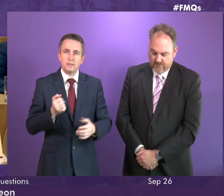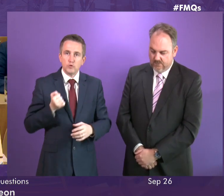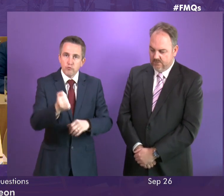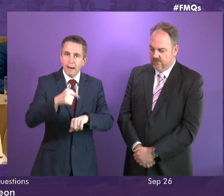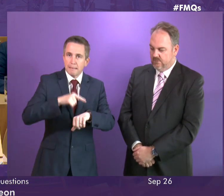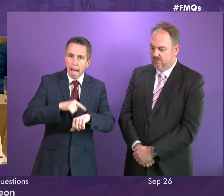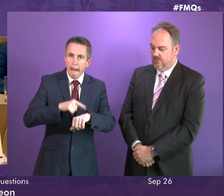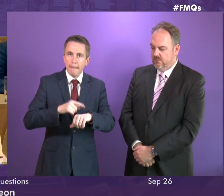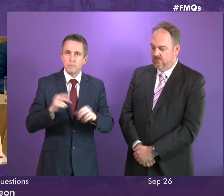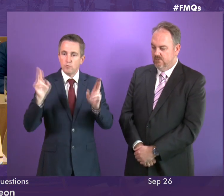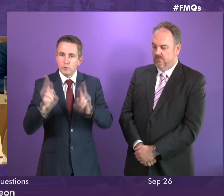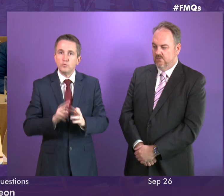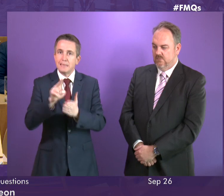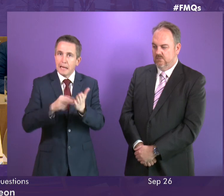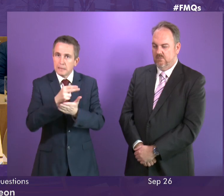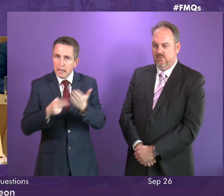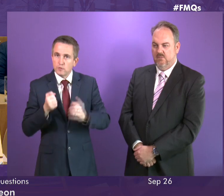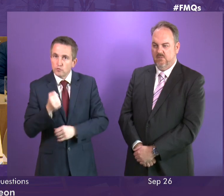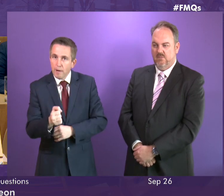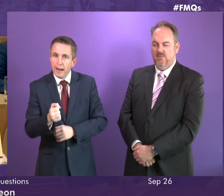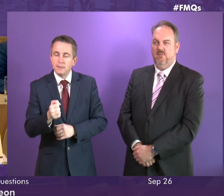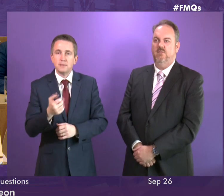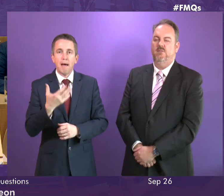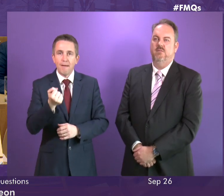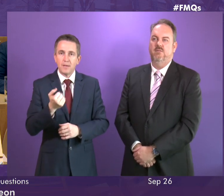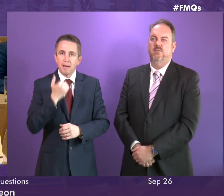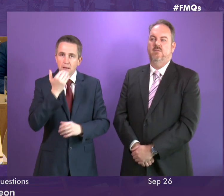to punctuality, reducing cancellations and ensuring that there is adequate capacity for